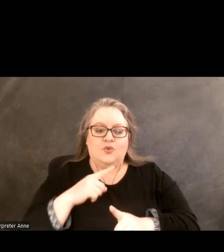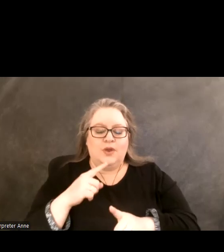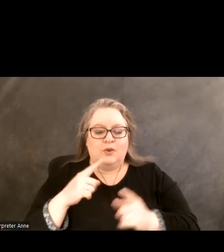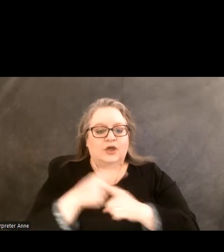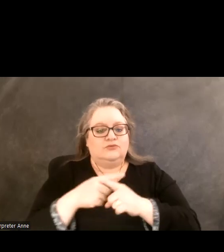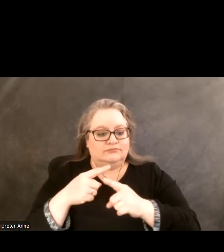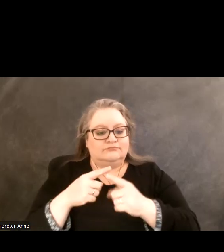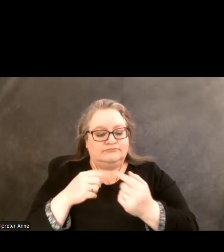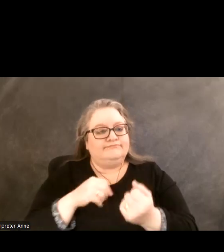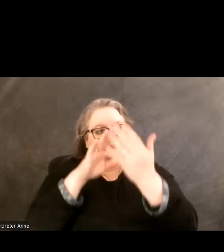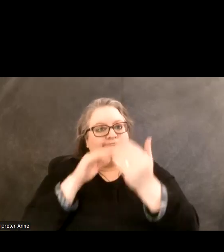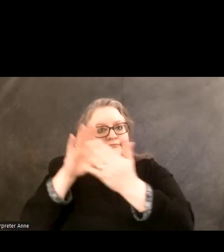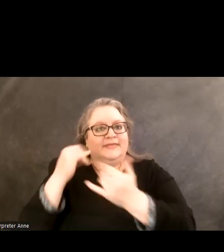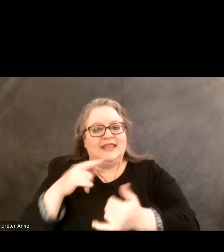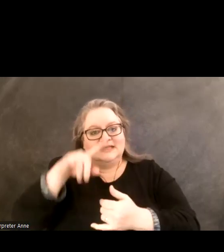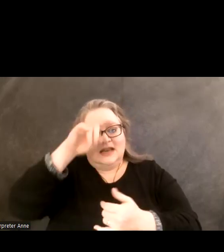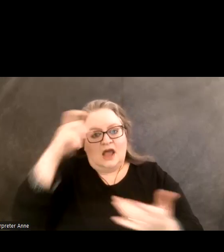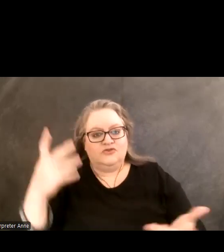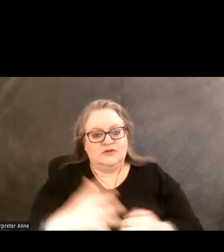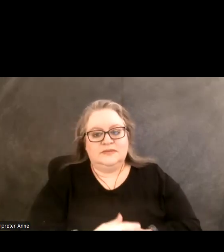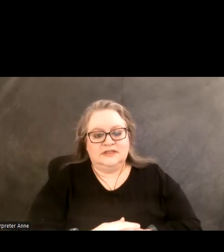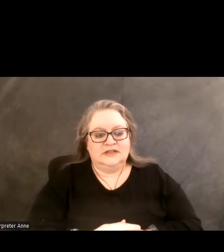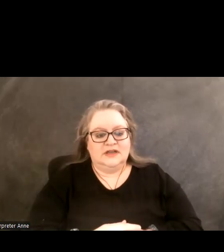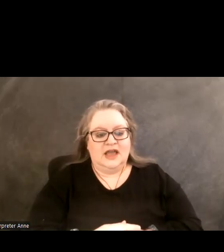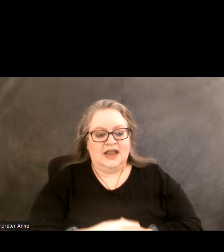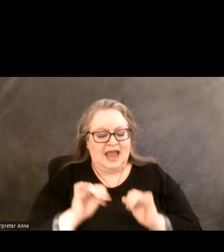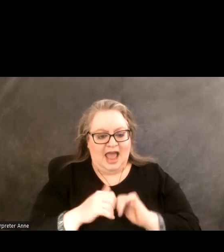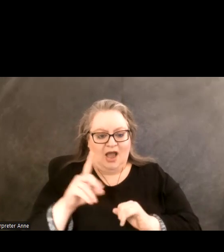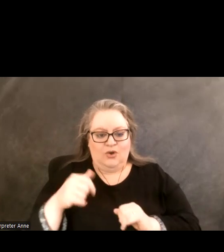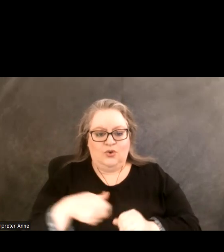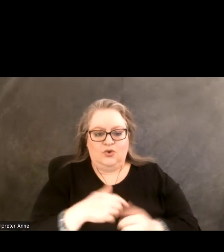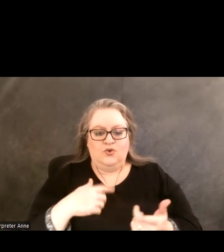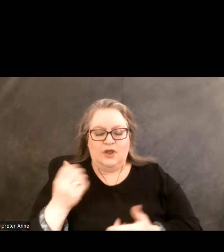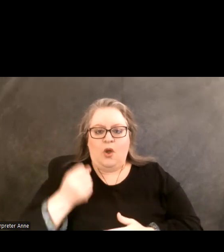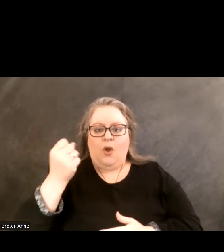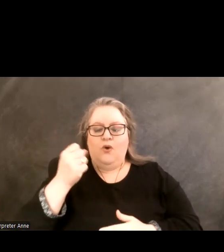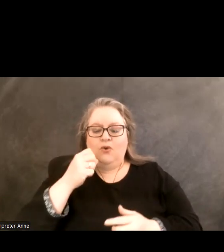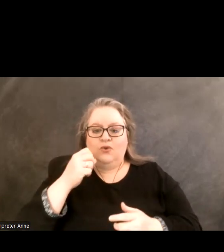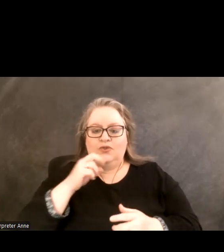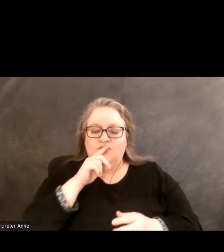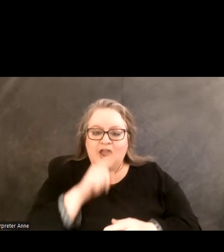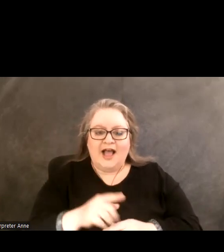say and how do we both hold the reality of that and not try to